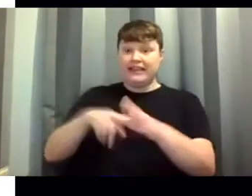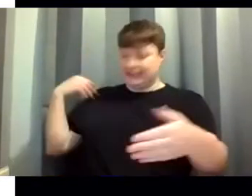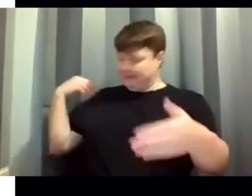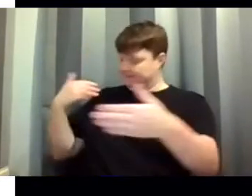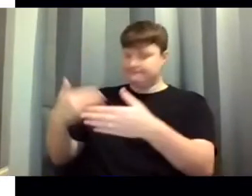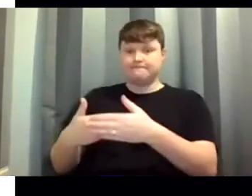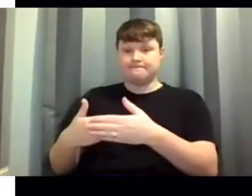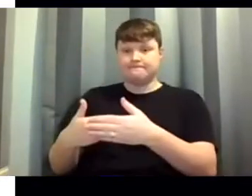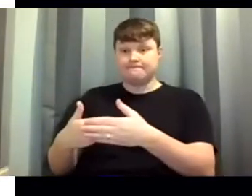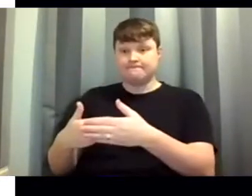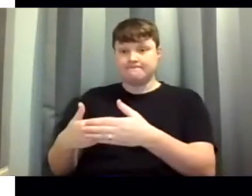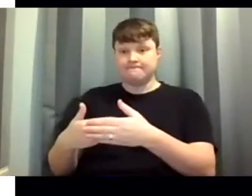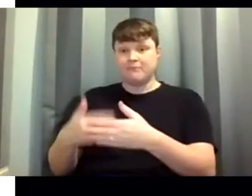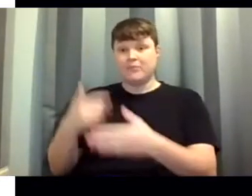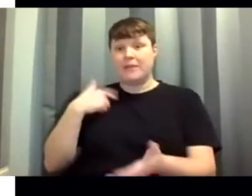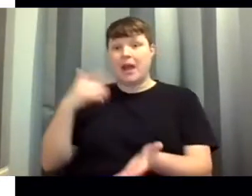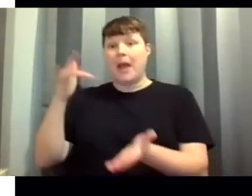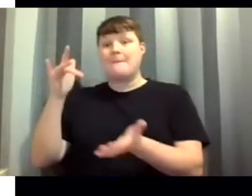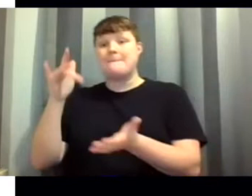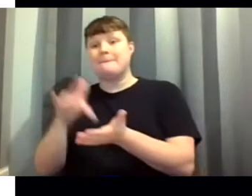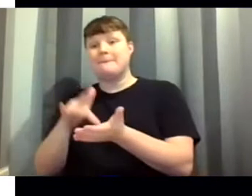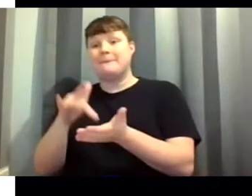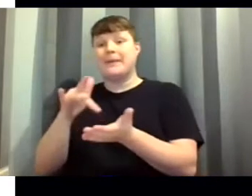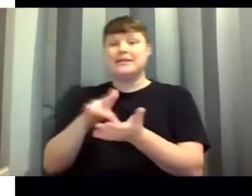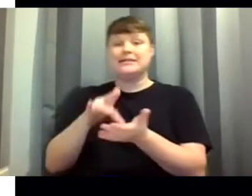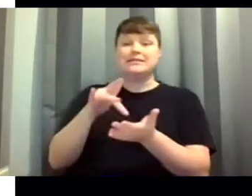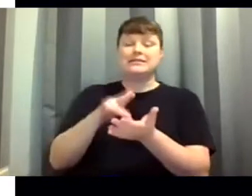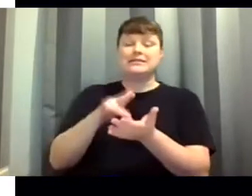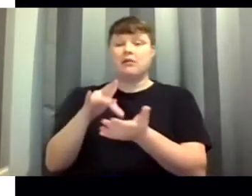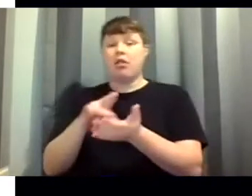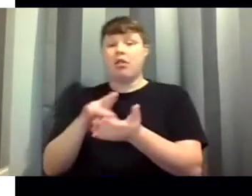kind of in the middle of a bit of a dysphoric mental health breakdown at this point and was